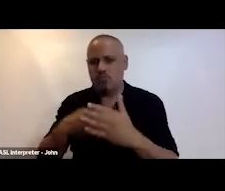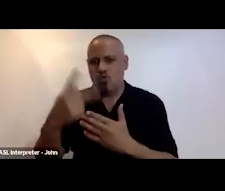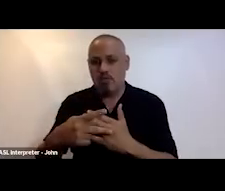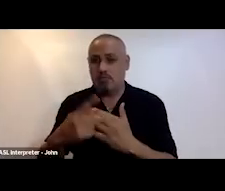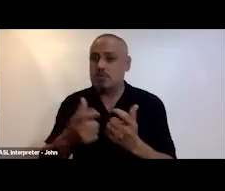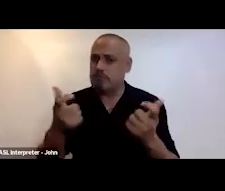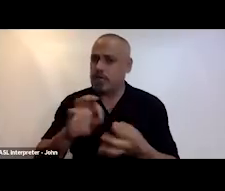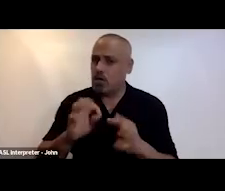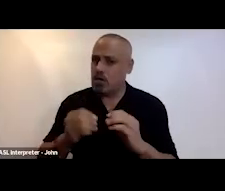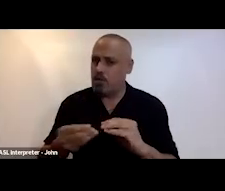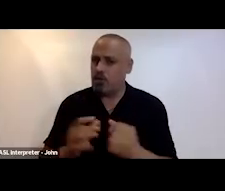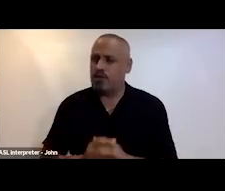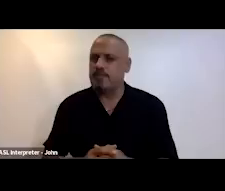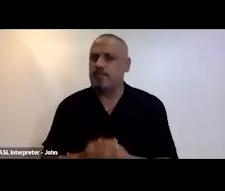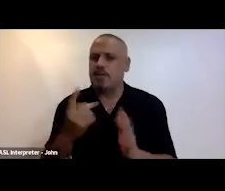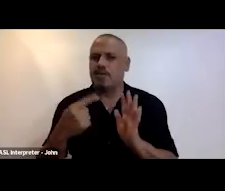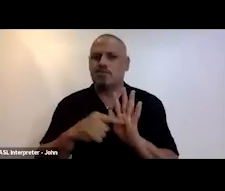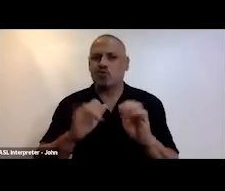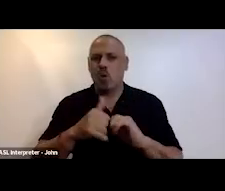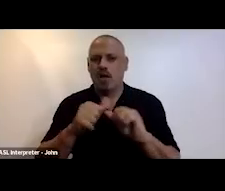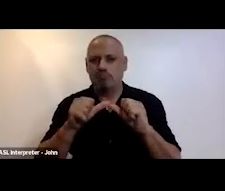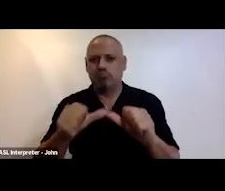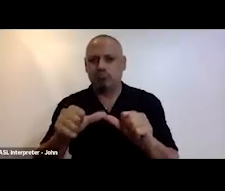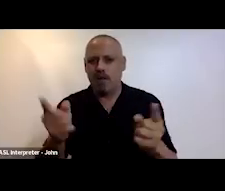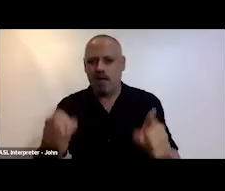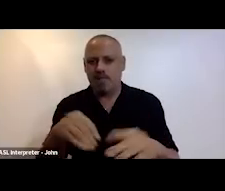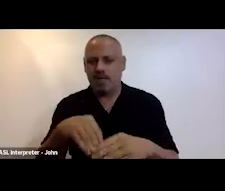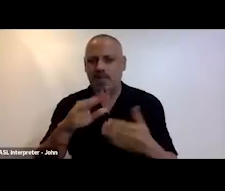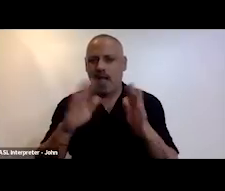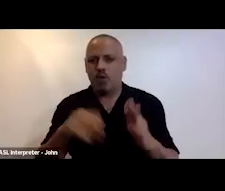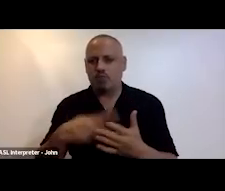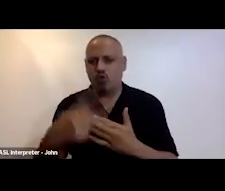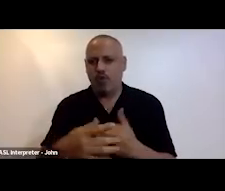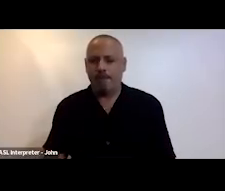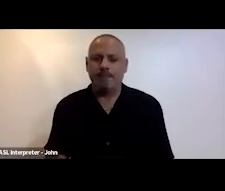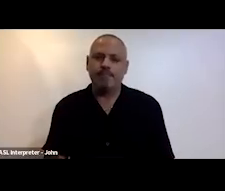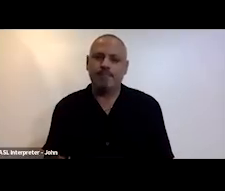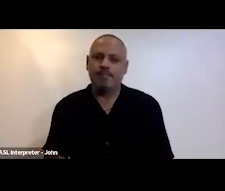It just shows how pervasive this really is in our housing programs. Next slide, please.